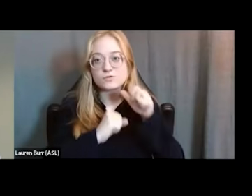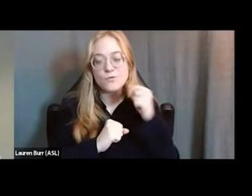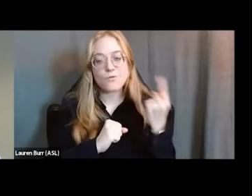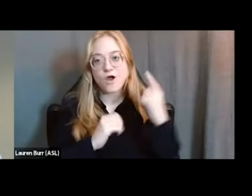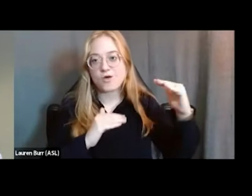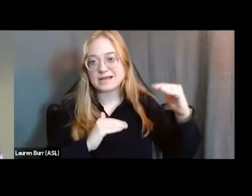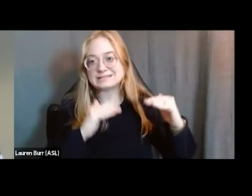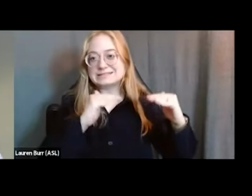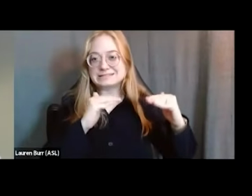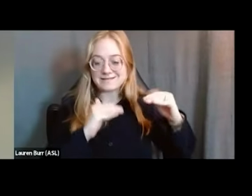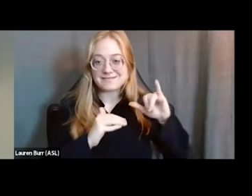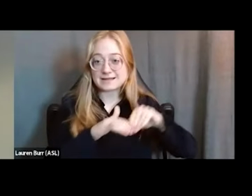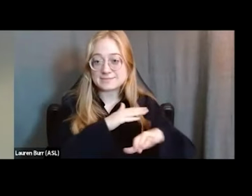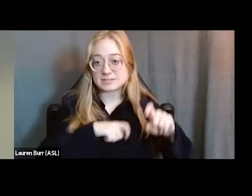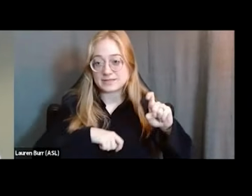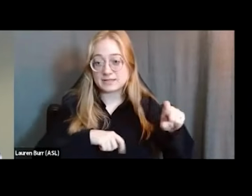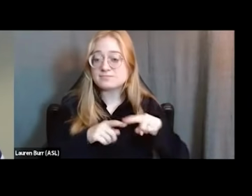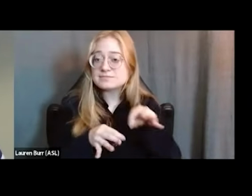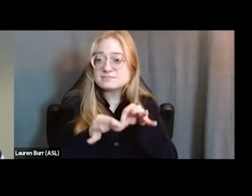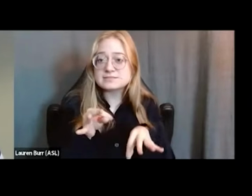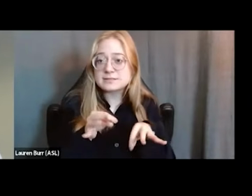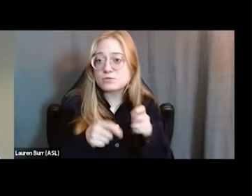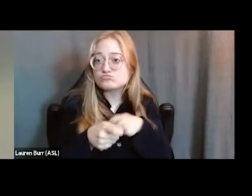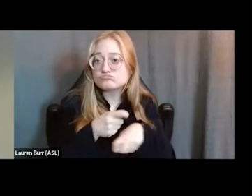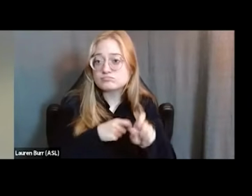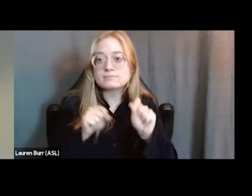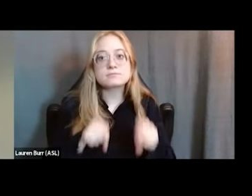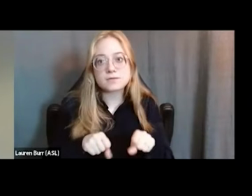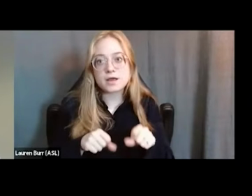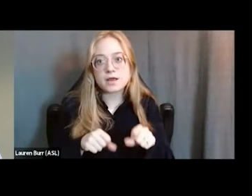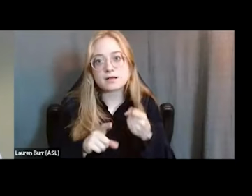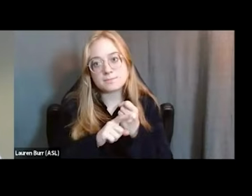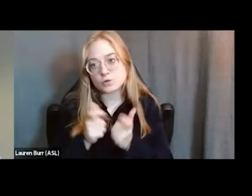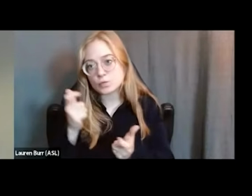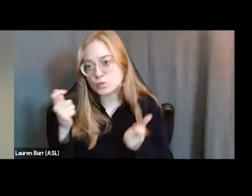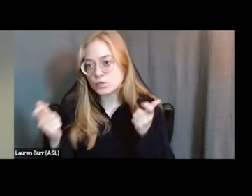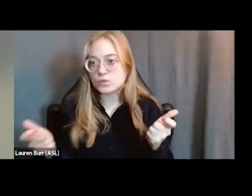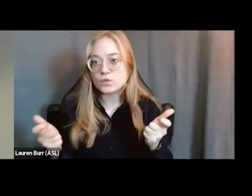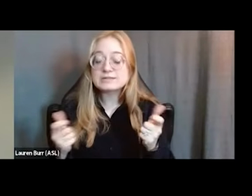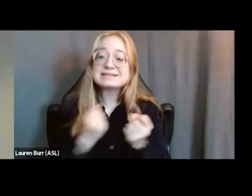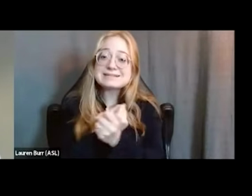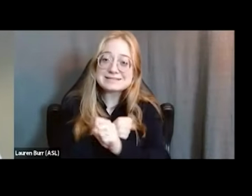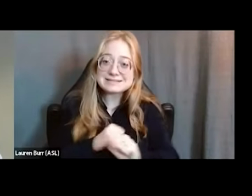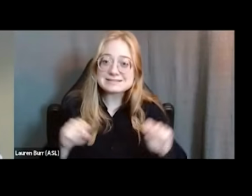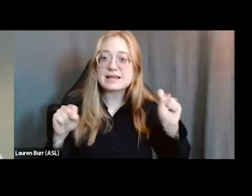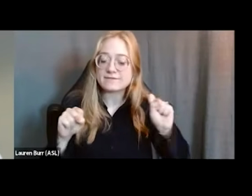but simple changes can really make a huge difference for a lot of folks in being able to safely complete their ADLs within shelter.